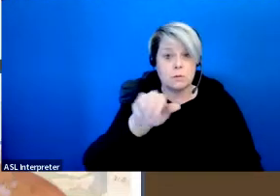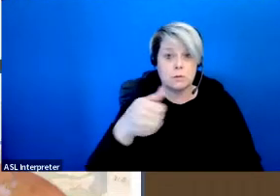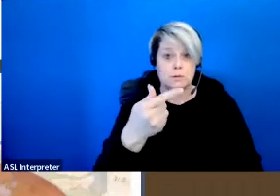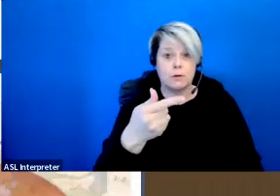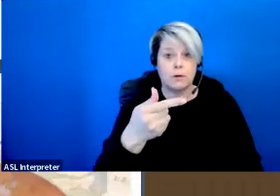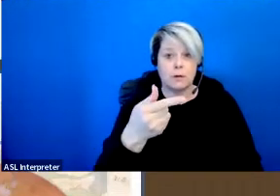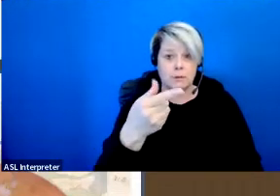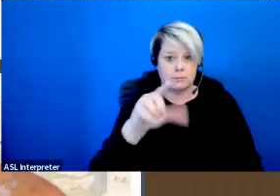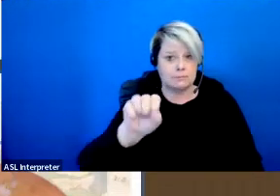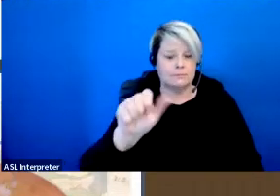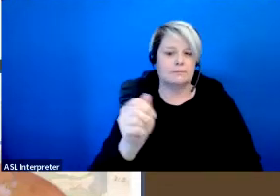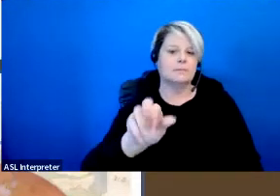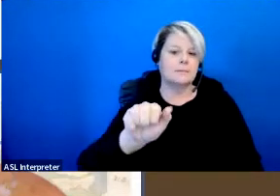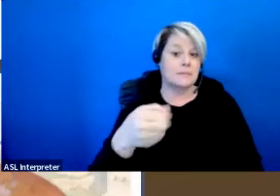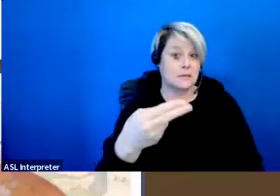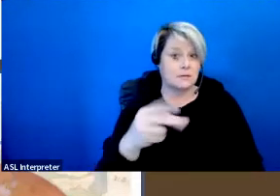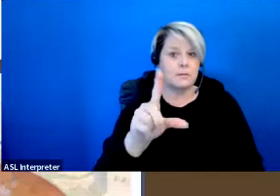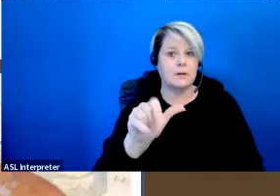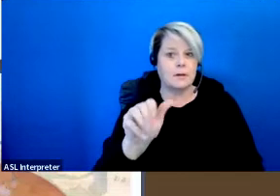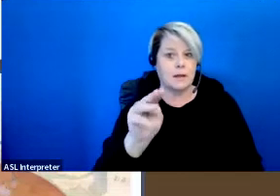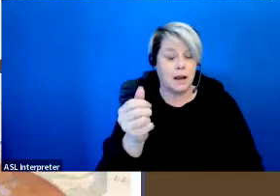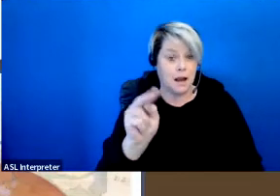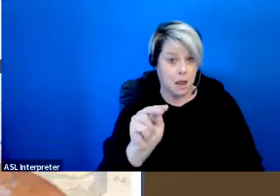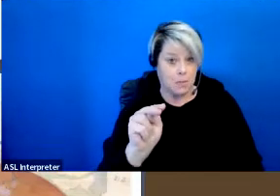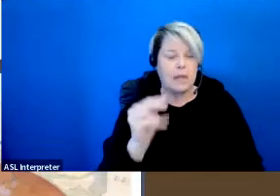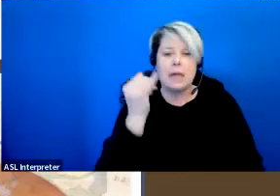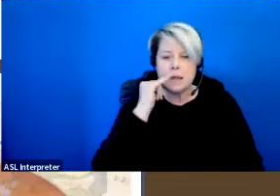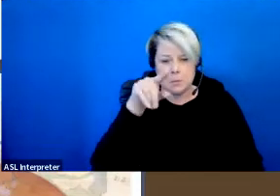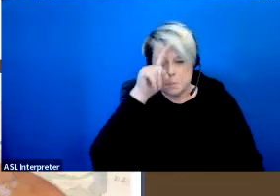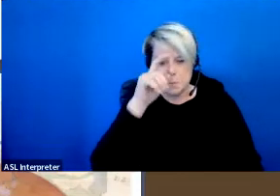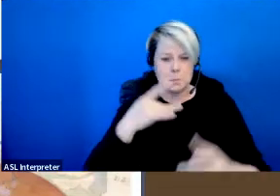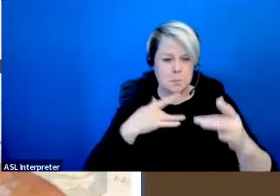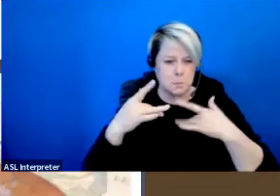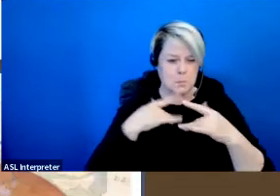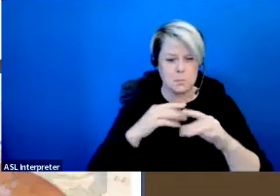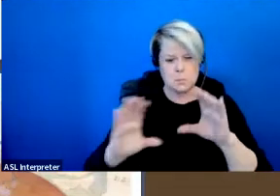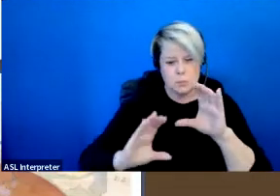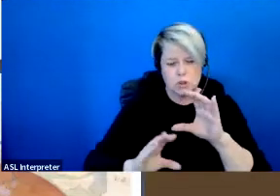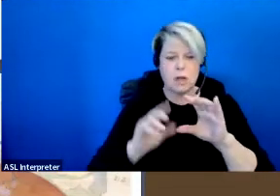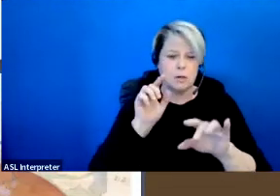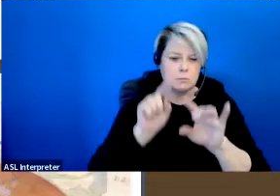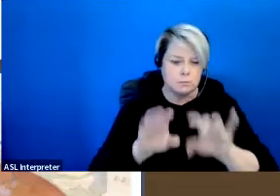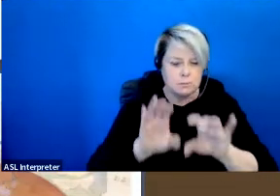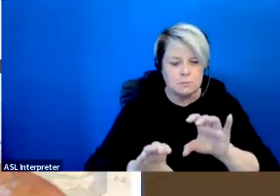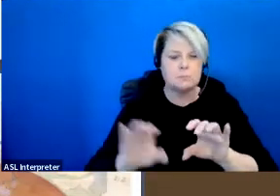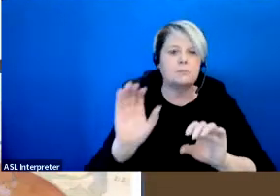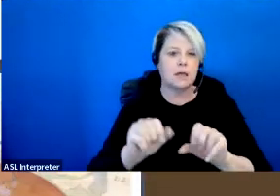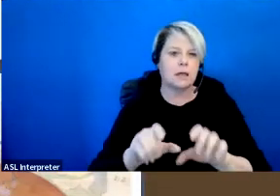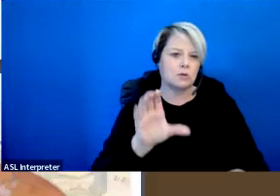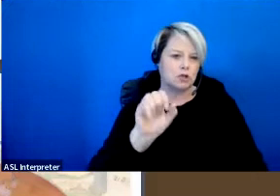to be moderating today. Also is FINE's communication manager, Sarah Lyman. Thank you, Sarah for joining